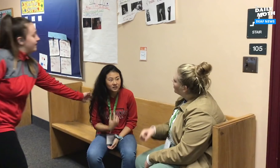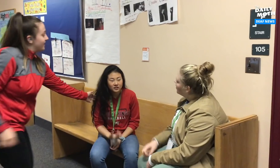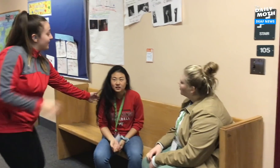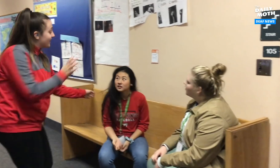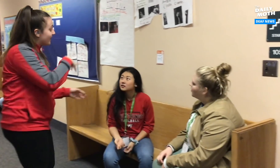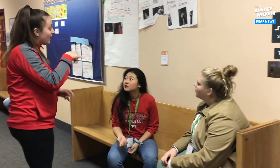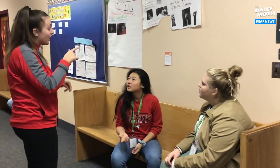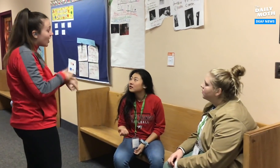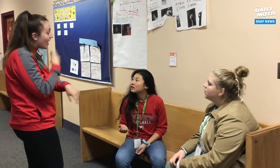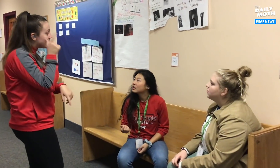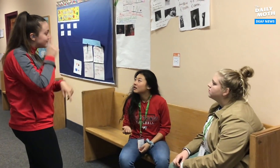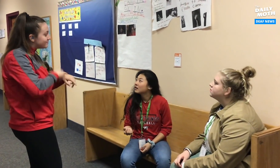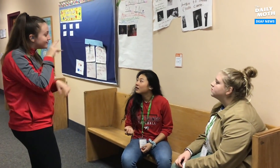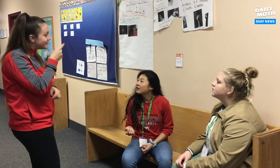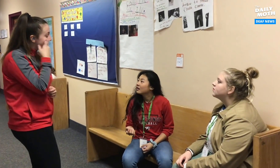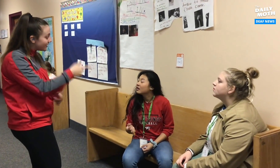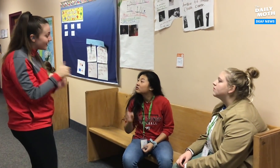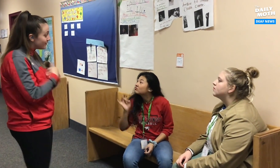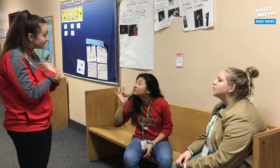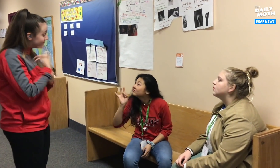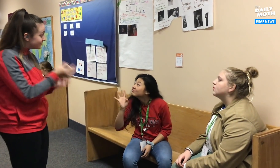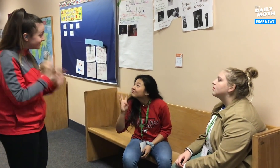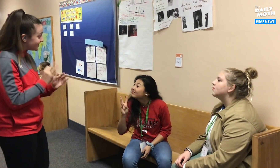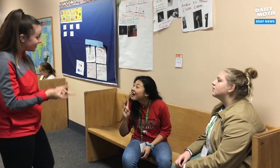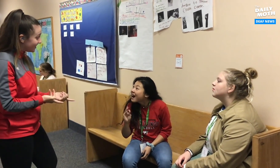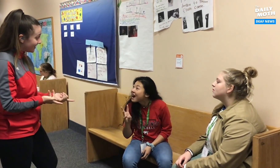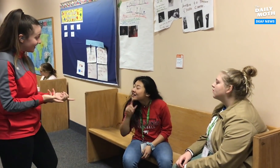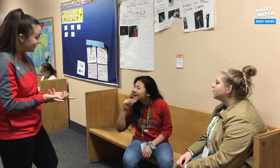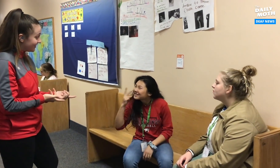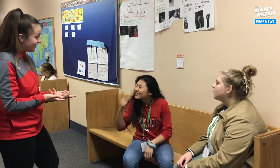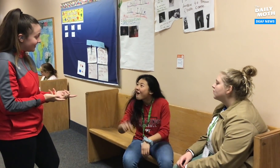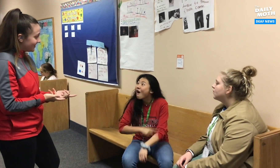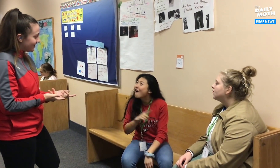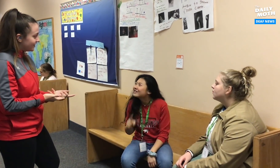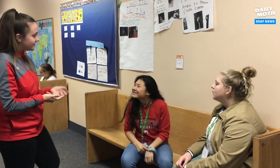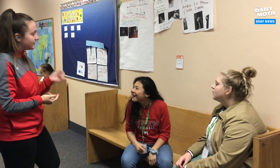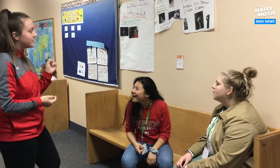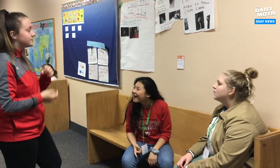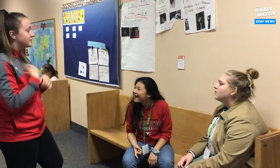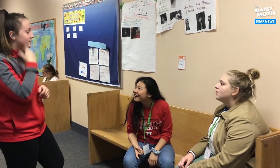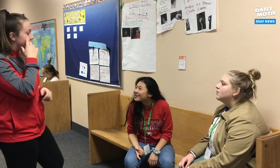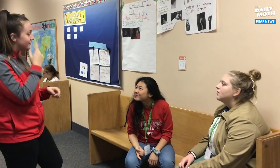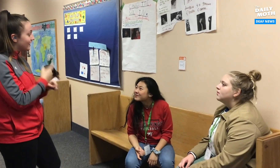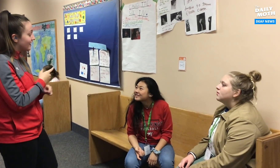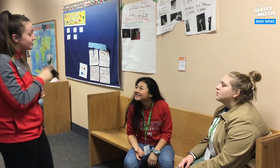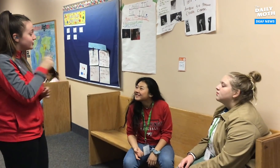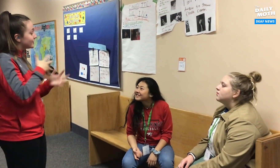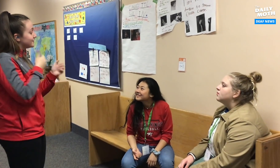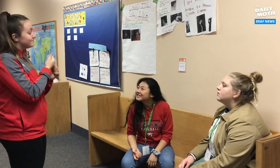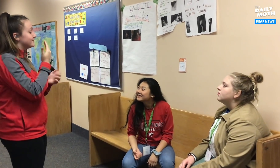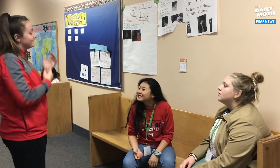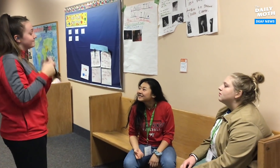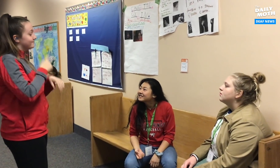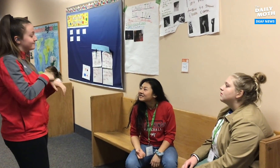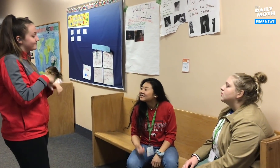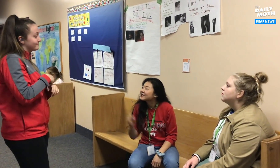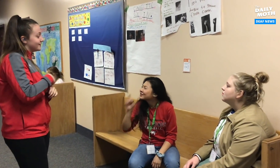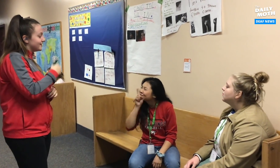Hey, long time no see! How have you been?! Wow, I haven’t seen you for such a long time! Yeah, we should catch up sometime!